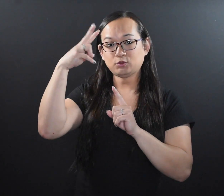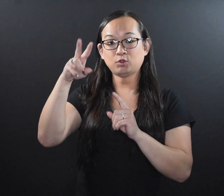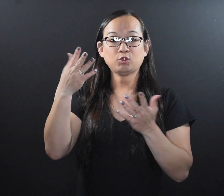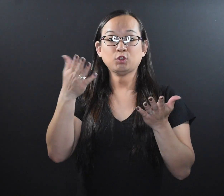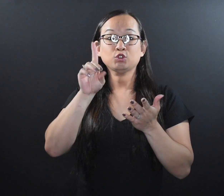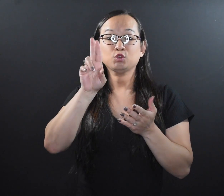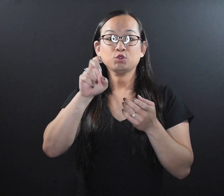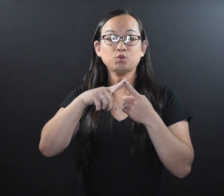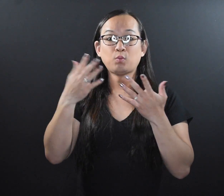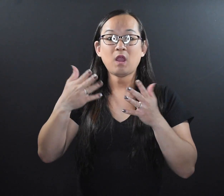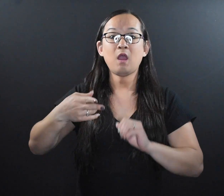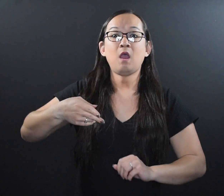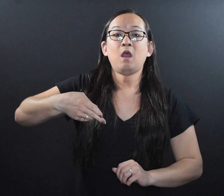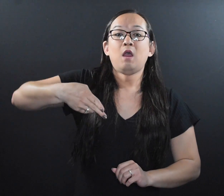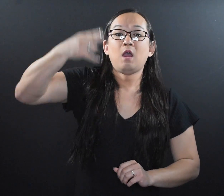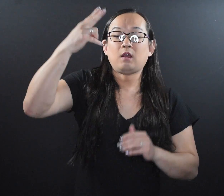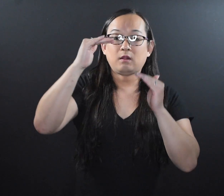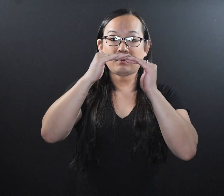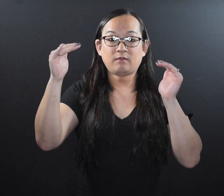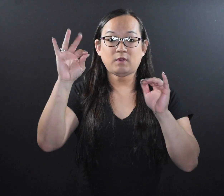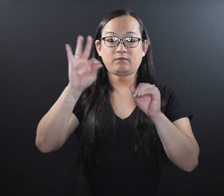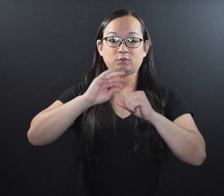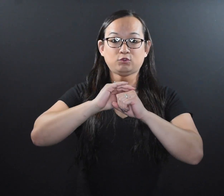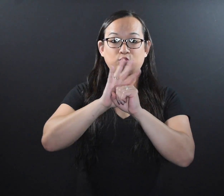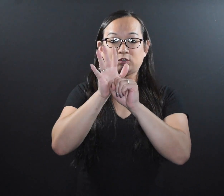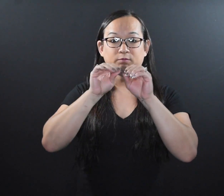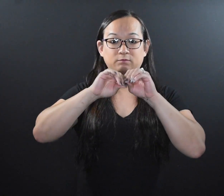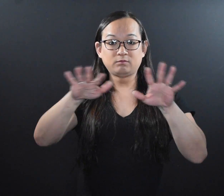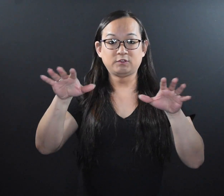due to the very high level of transmission of COVID-19 in that country.